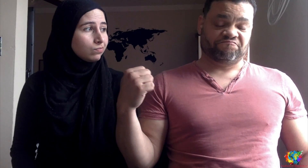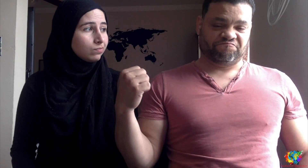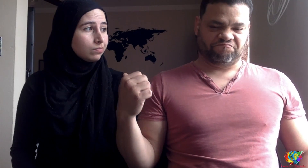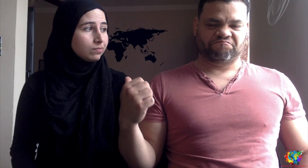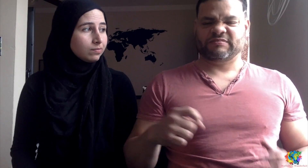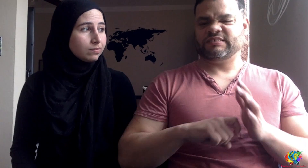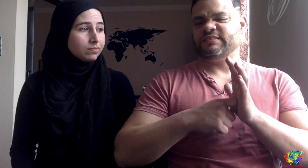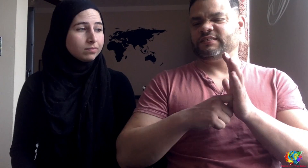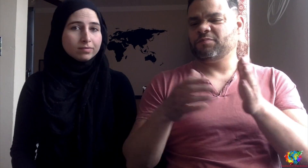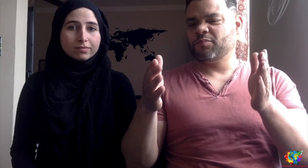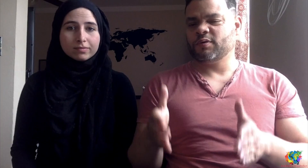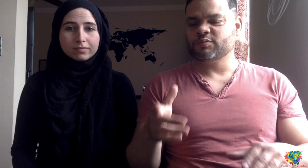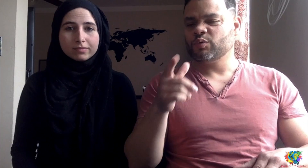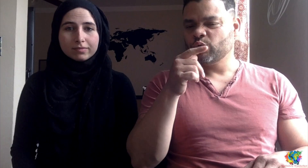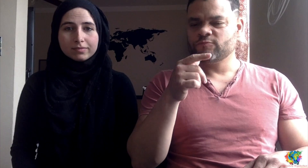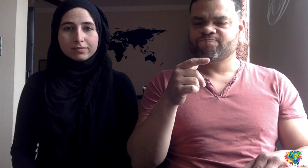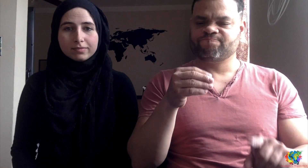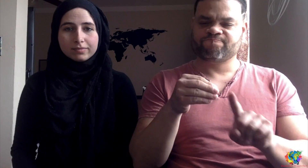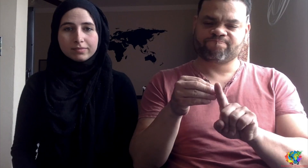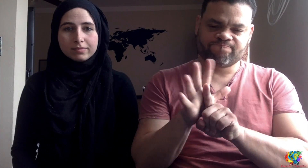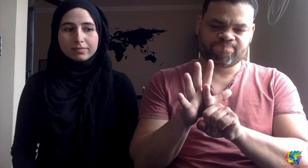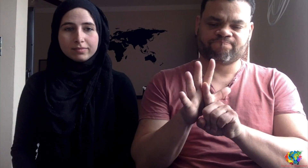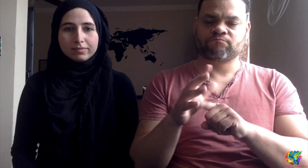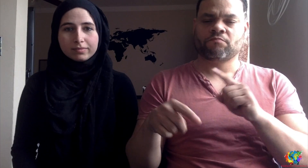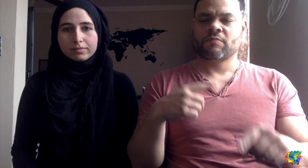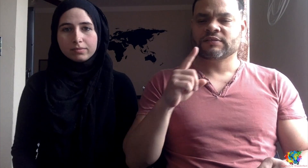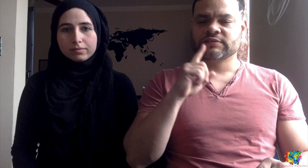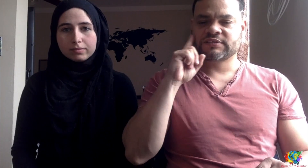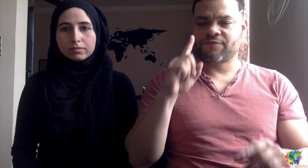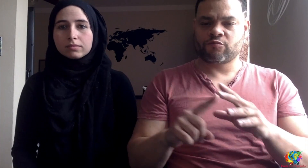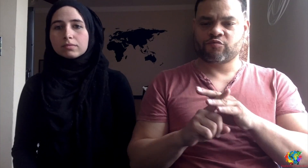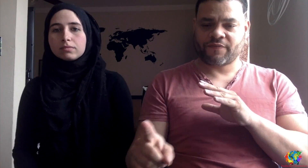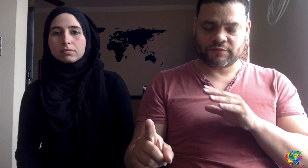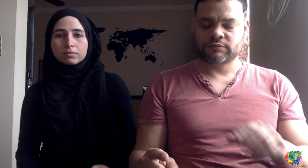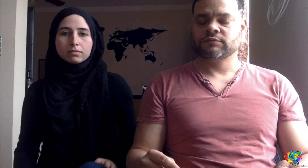Gregory: Zee is the key person who was exposed about Deaf refugees issues